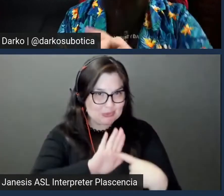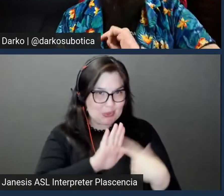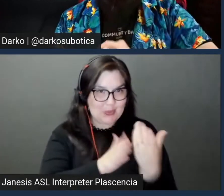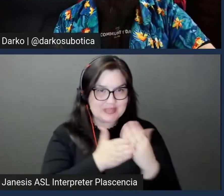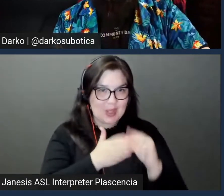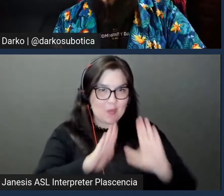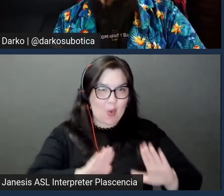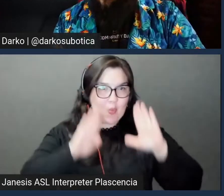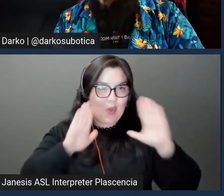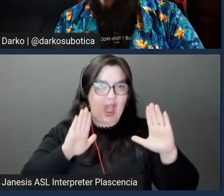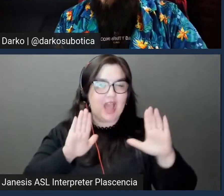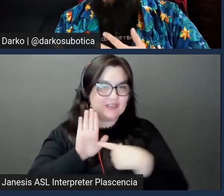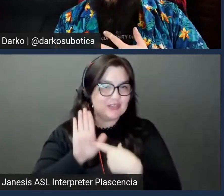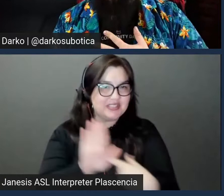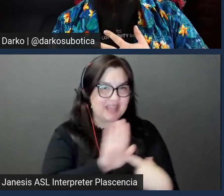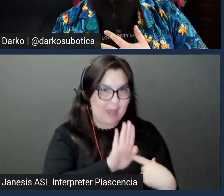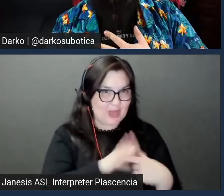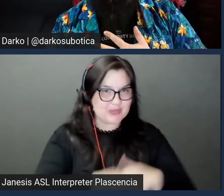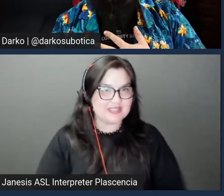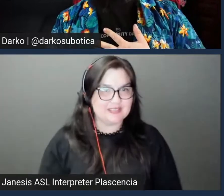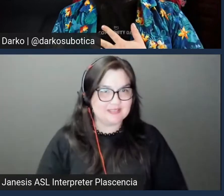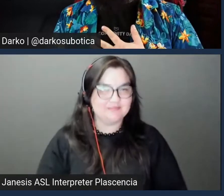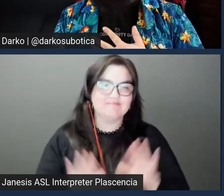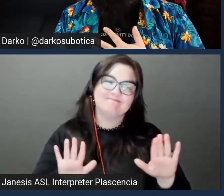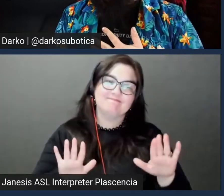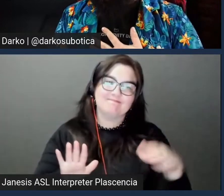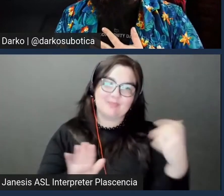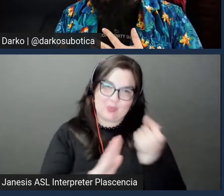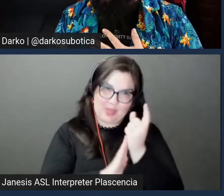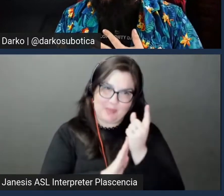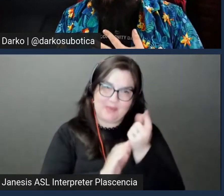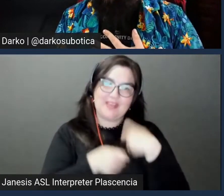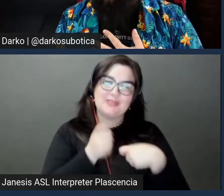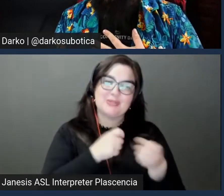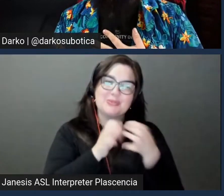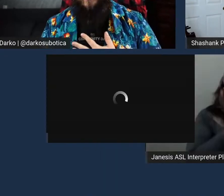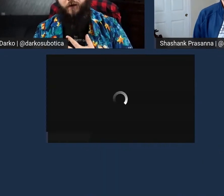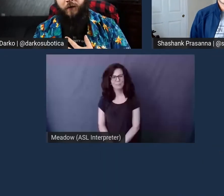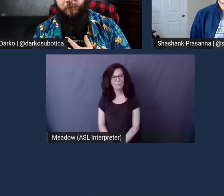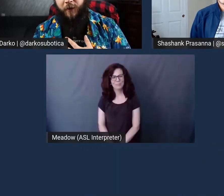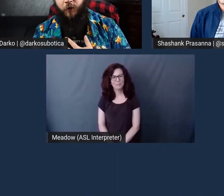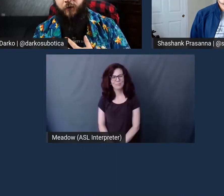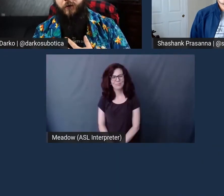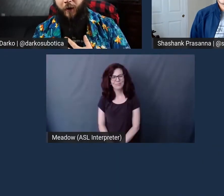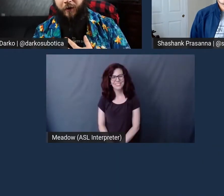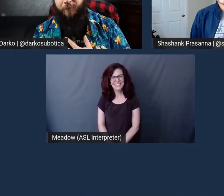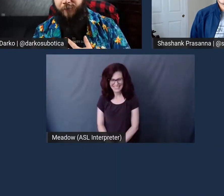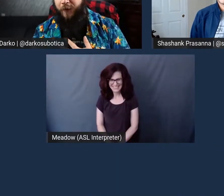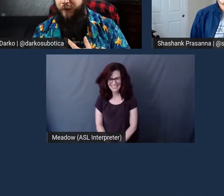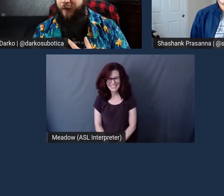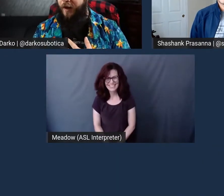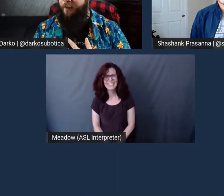but before we do, I need to switch over our wonderful ASL interpreters. So meadow, welcome.